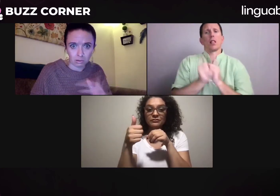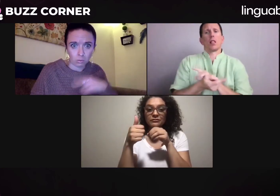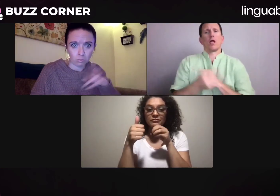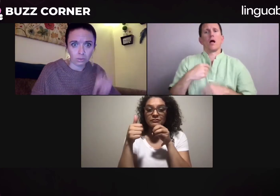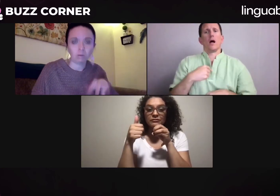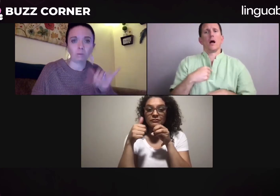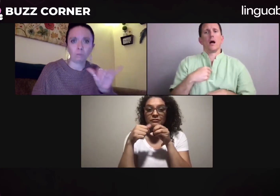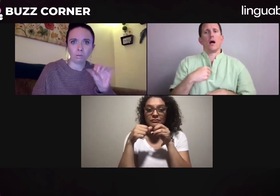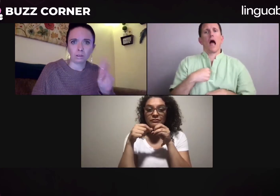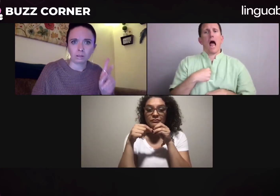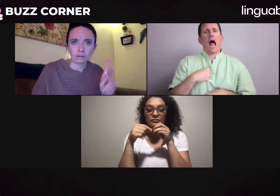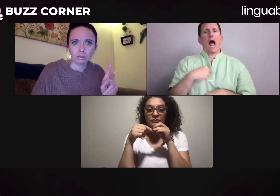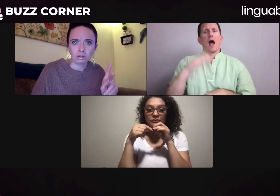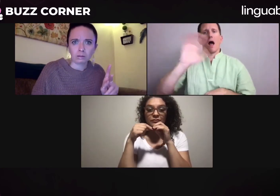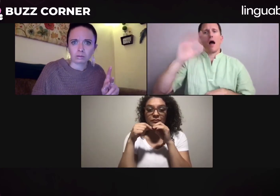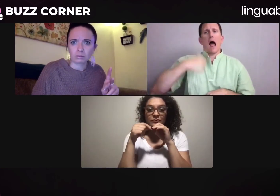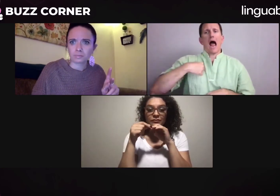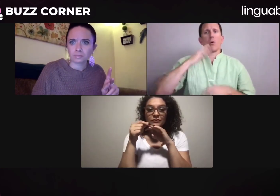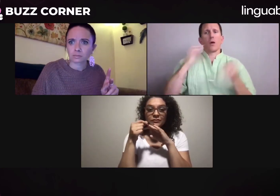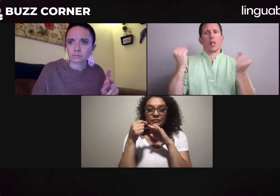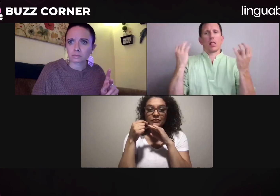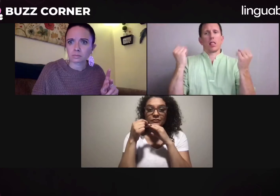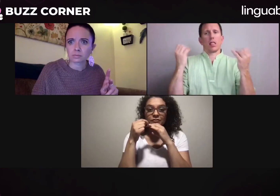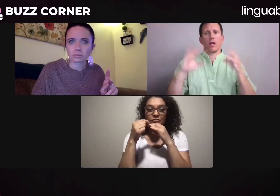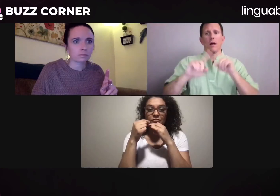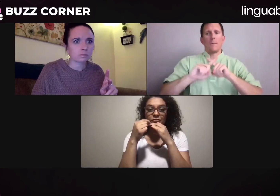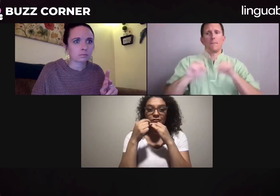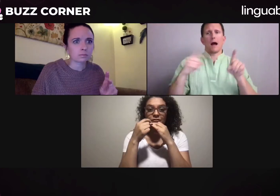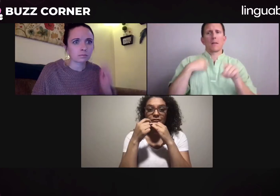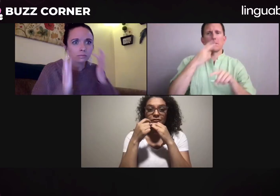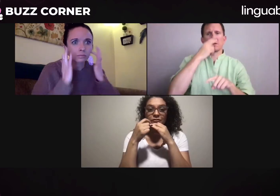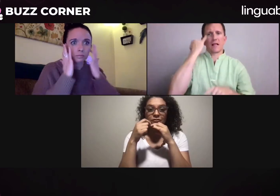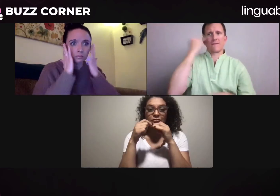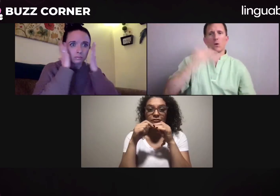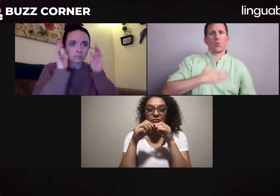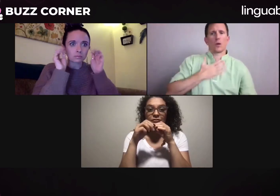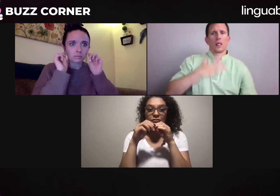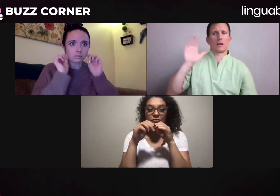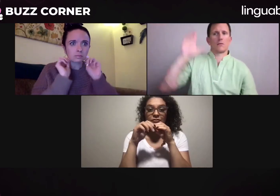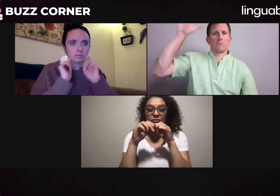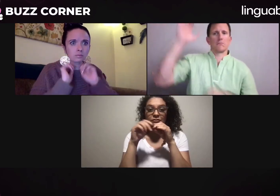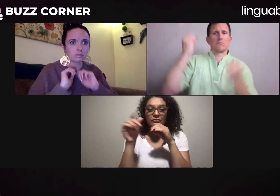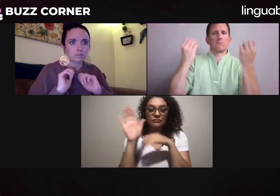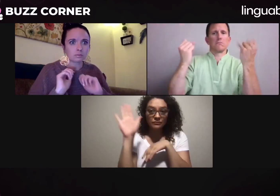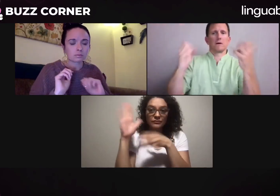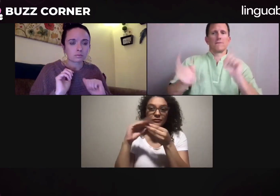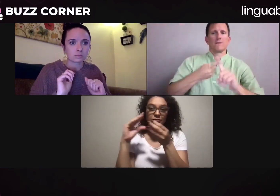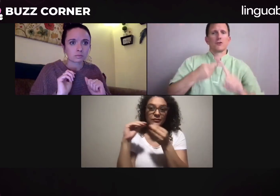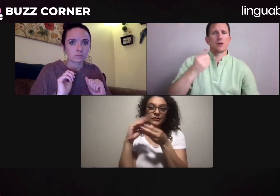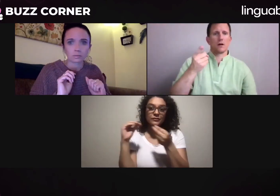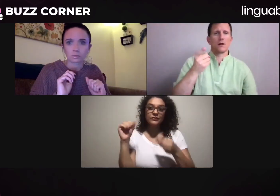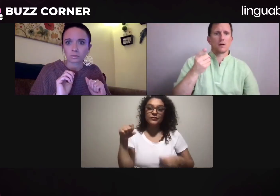I'm going to go ahead and I'm going to read what was put in the Q&A. But I wanted to turn it over to the audience first.